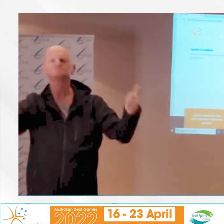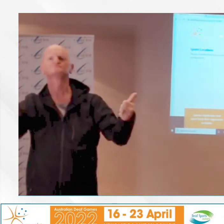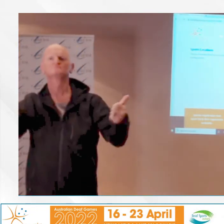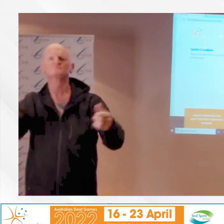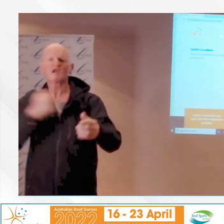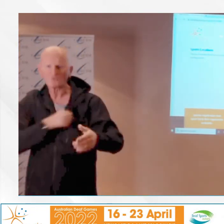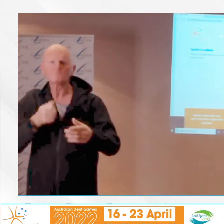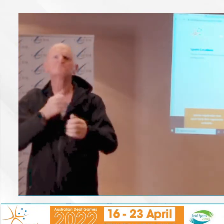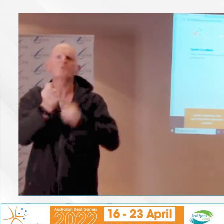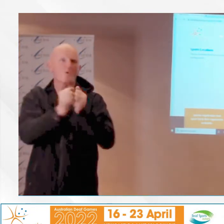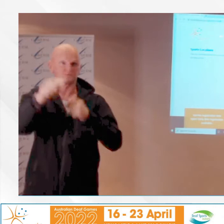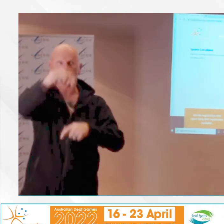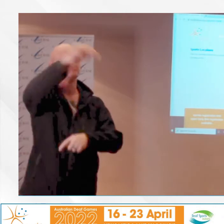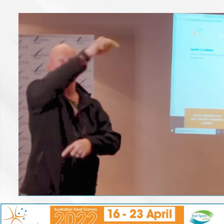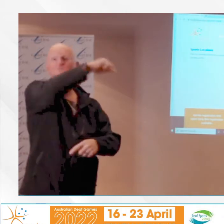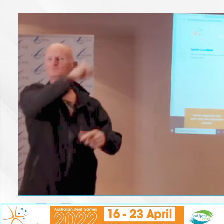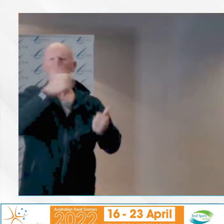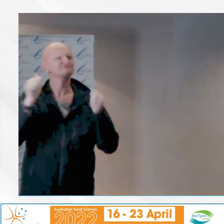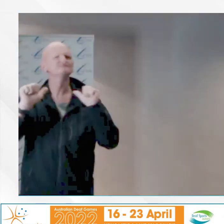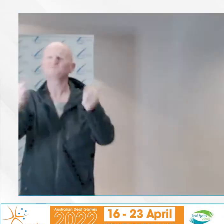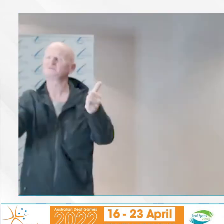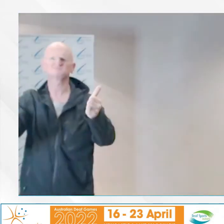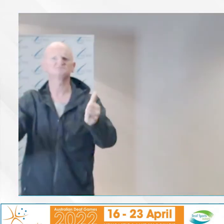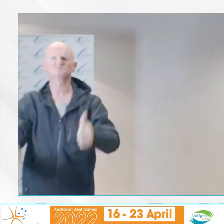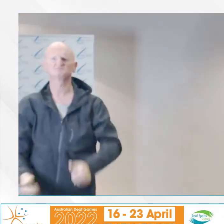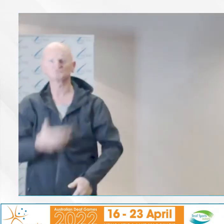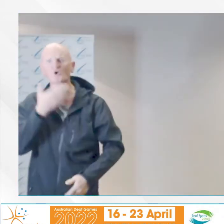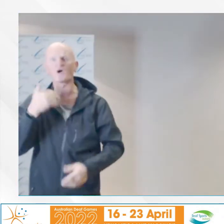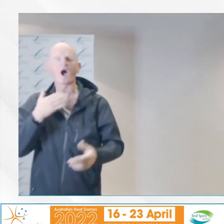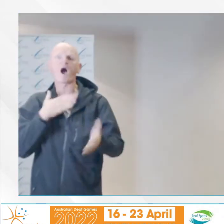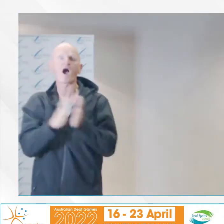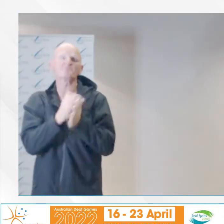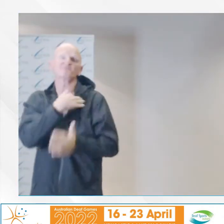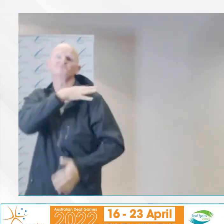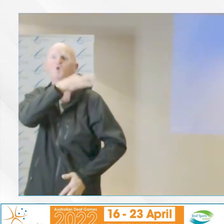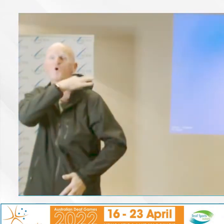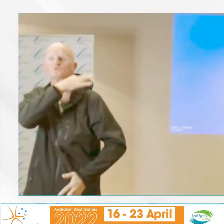can meet us it's a really good place um and it's in the right location for everybody